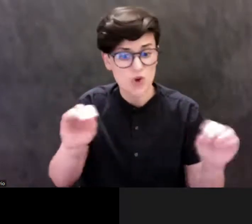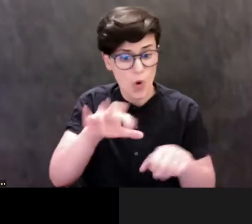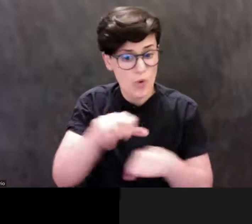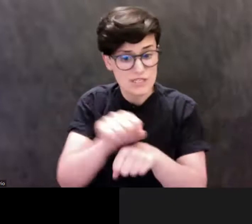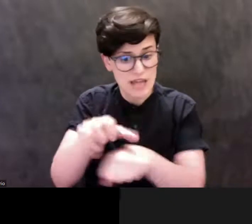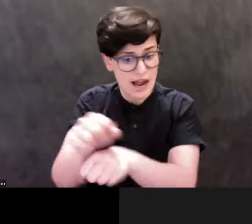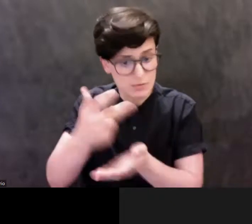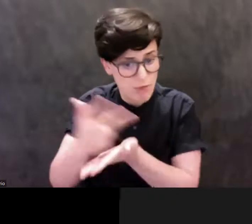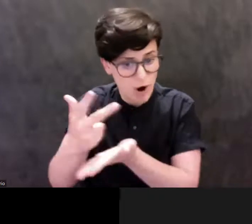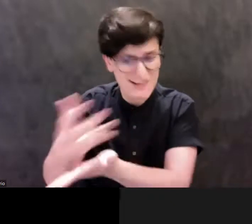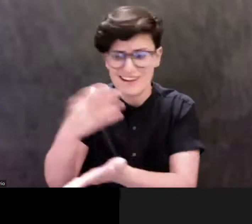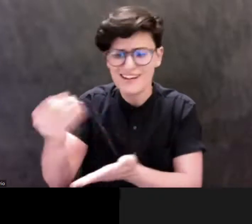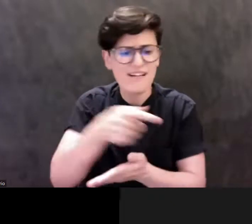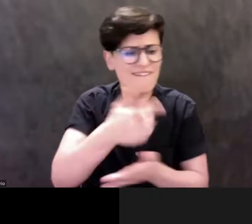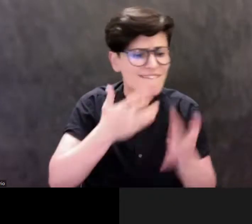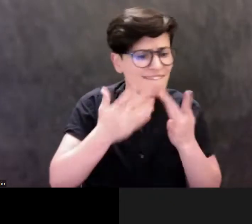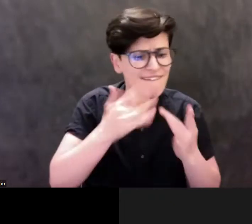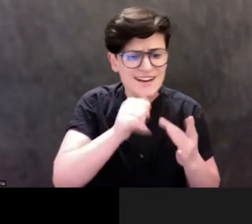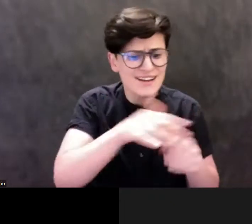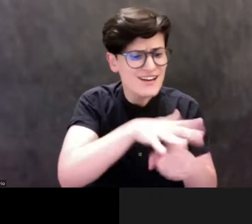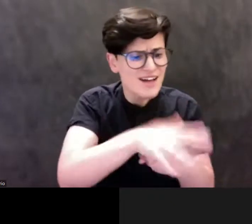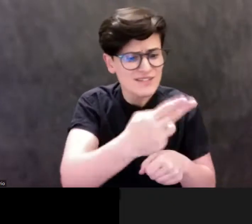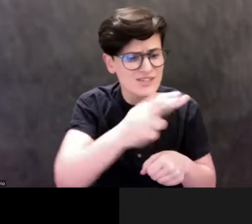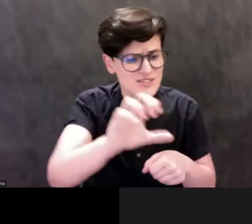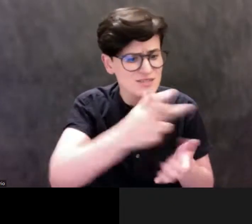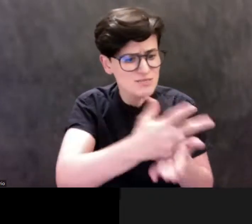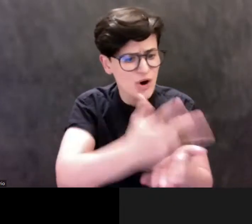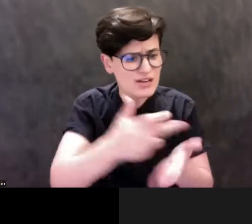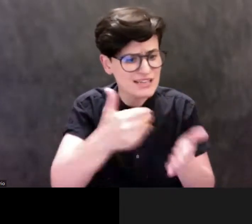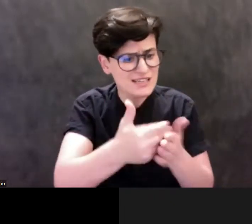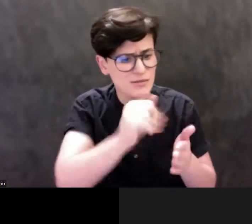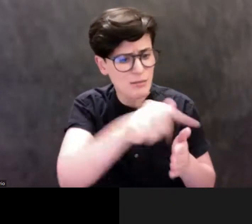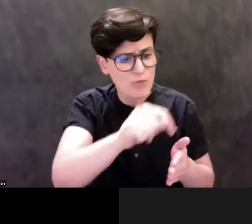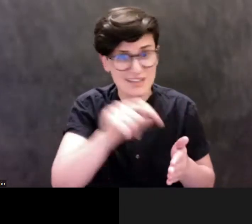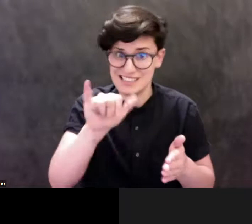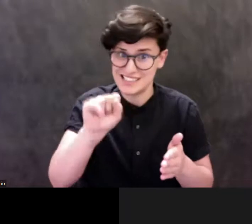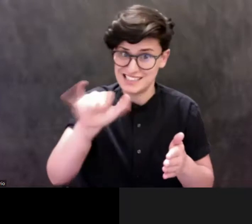handicap parking spaces near their apartment, is that something they can request?